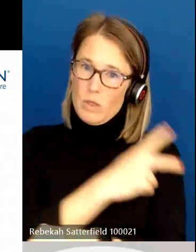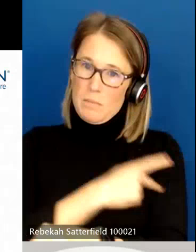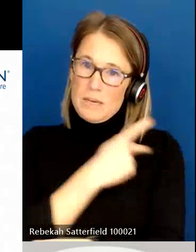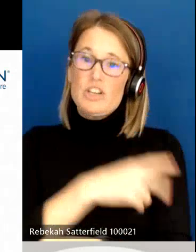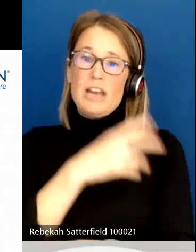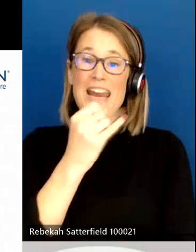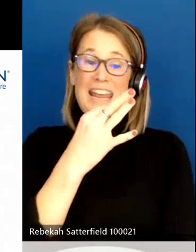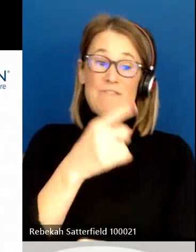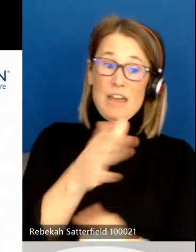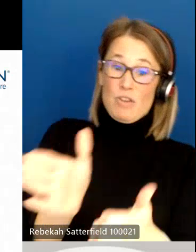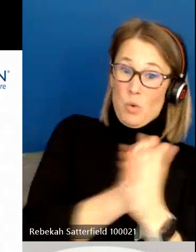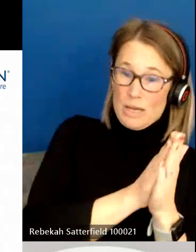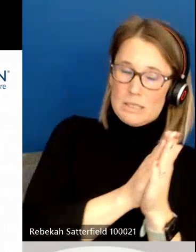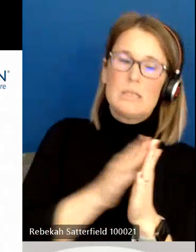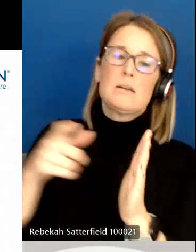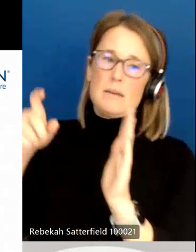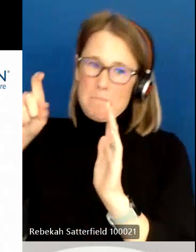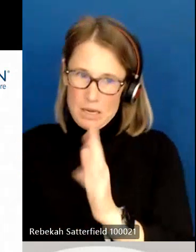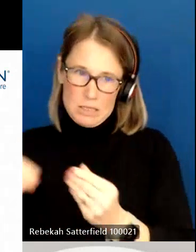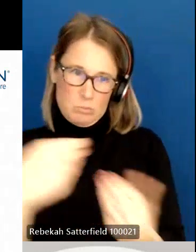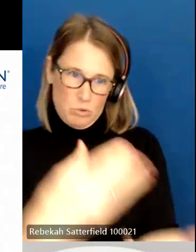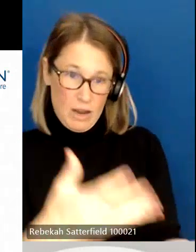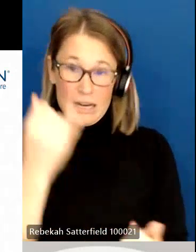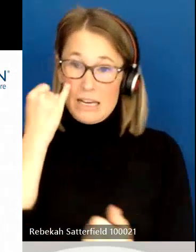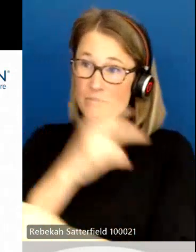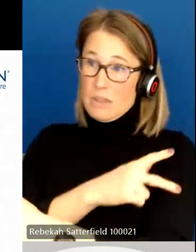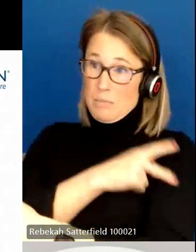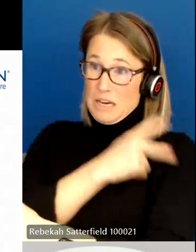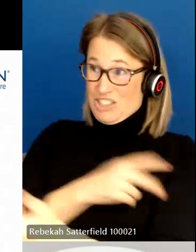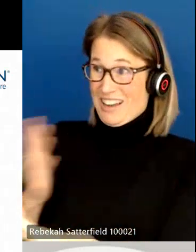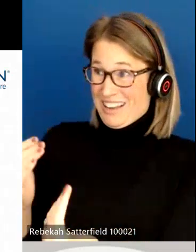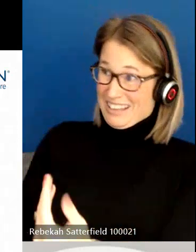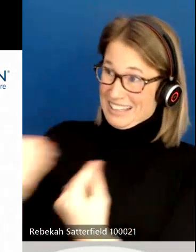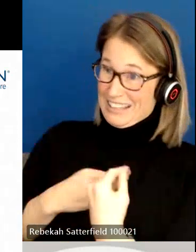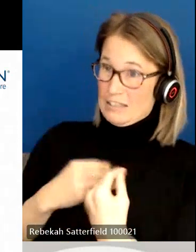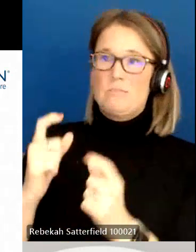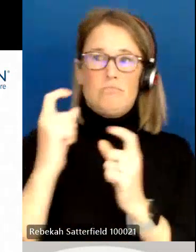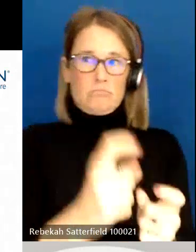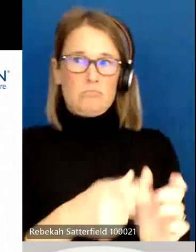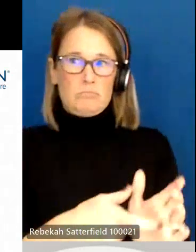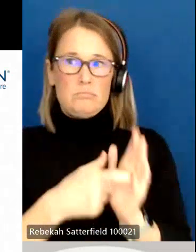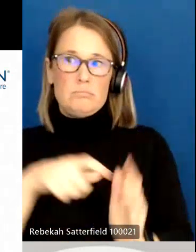if a patient ask you for it you're supposed to be you know uh giving it to them uh displayed on the